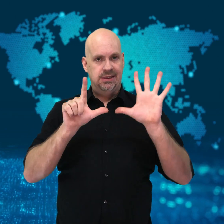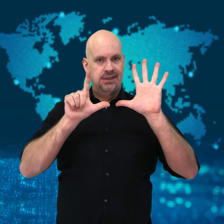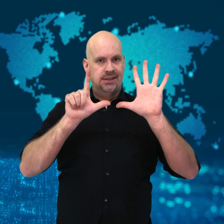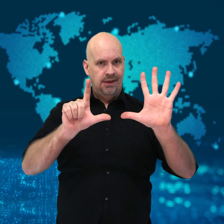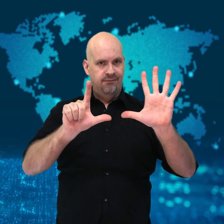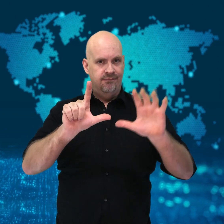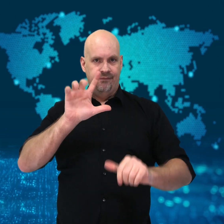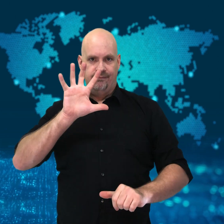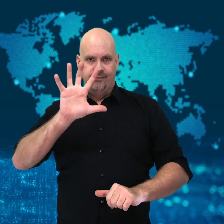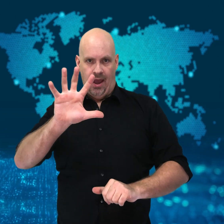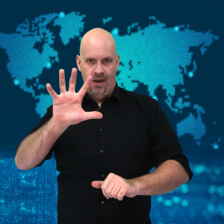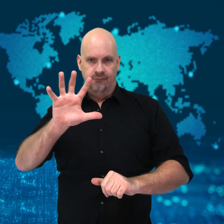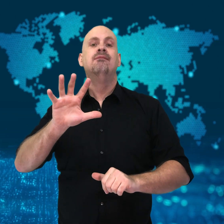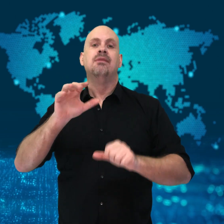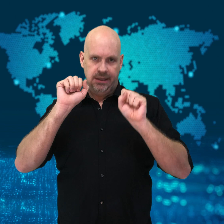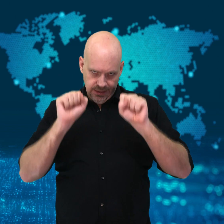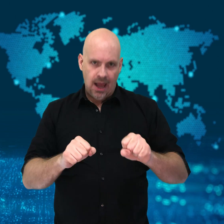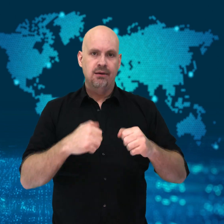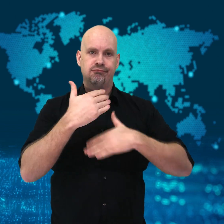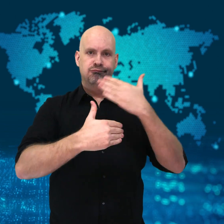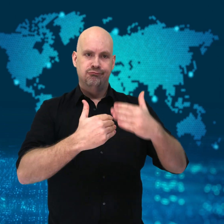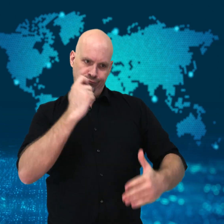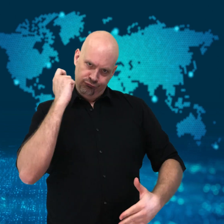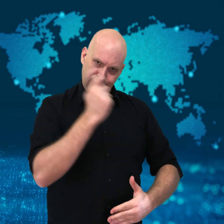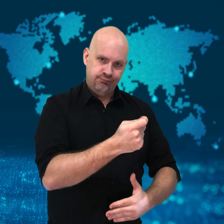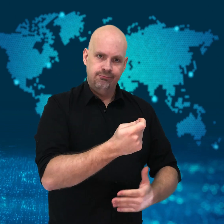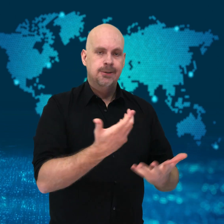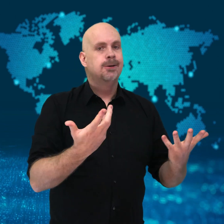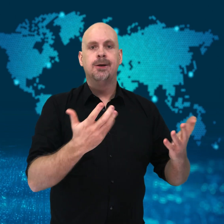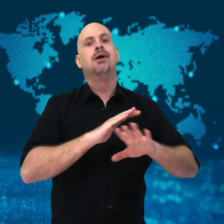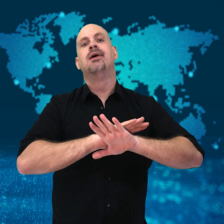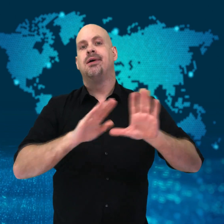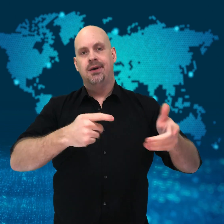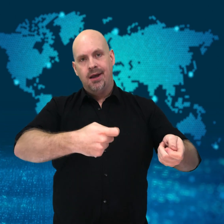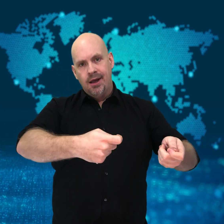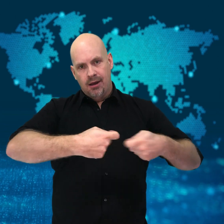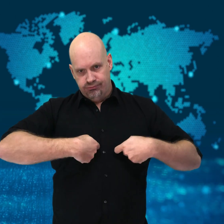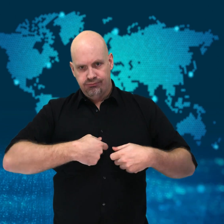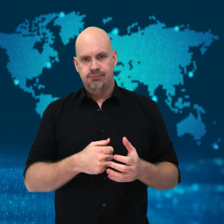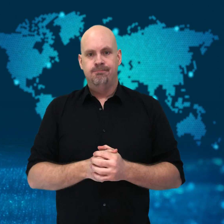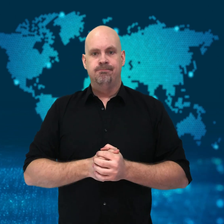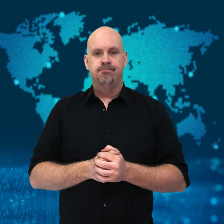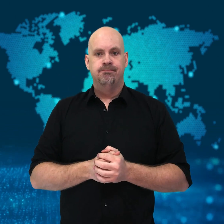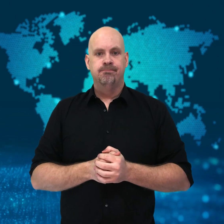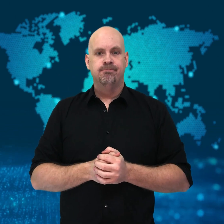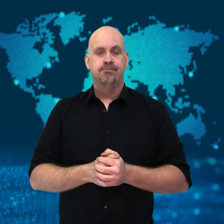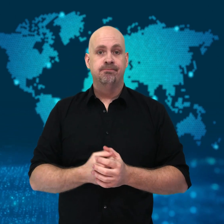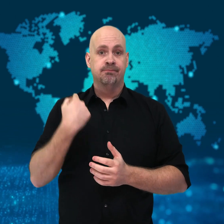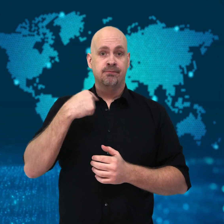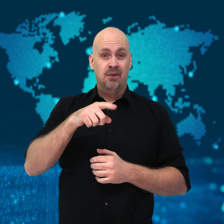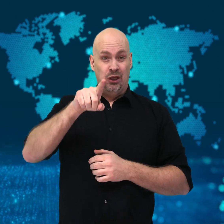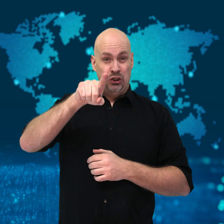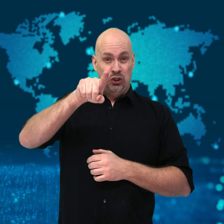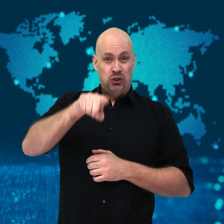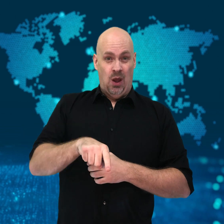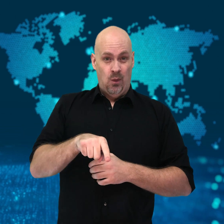falling short of the required 75 votes for indictment.